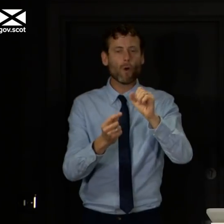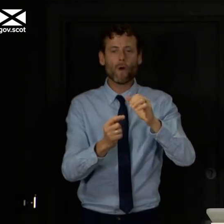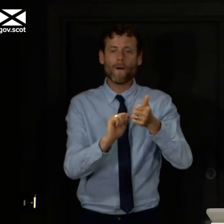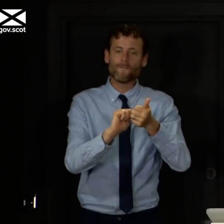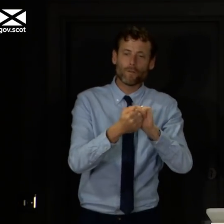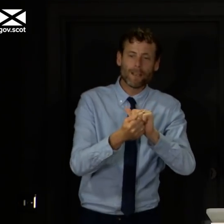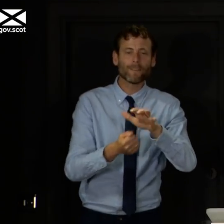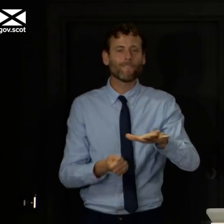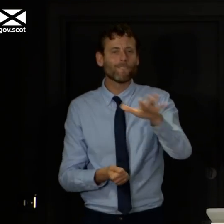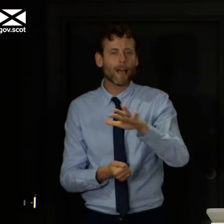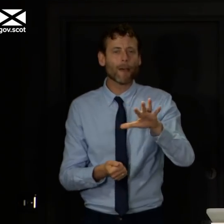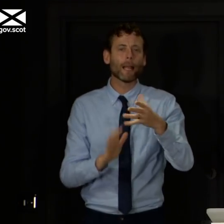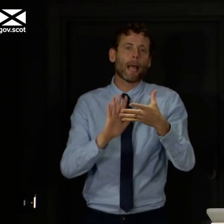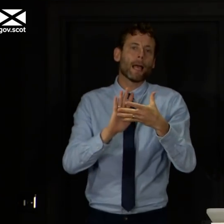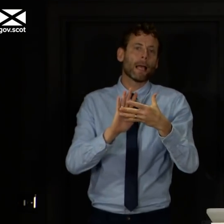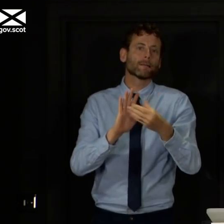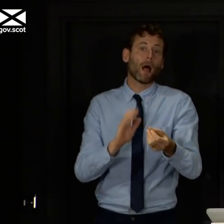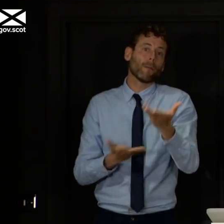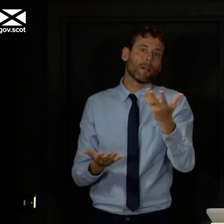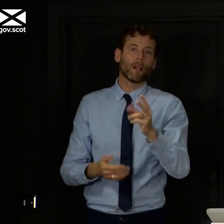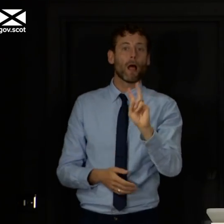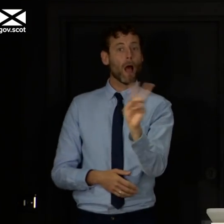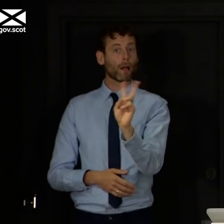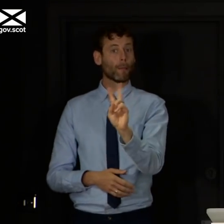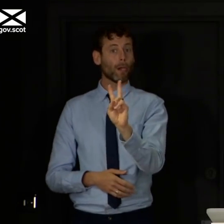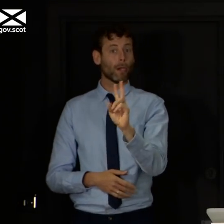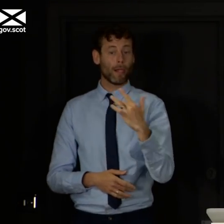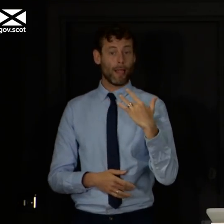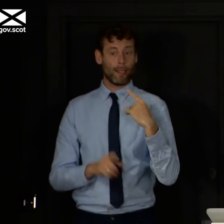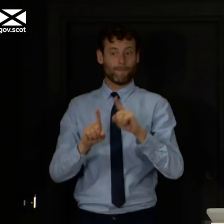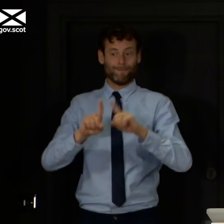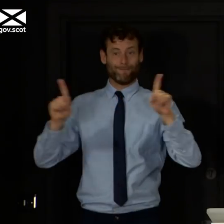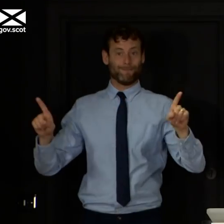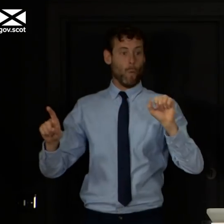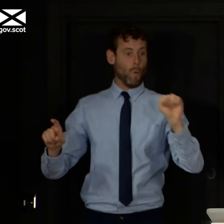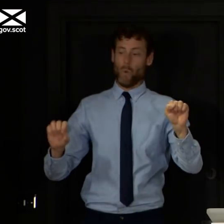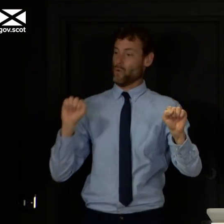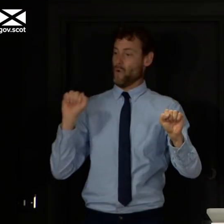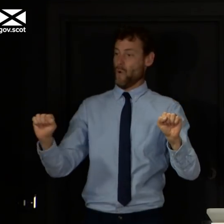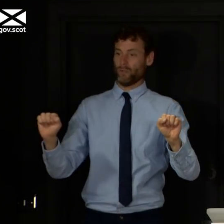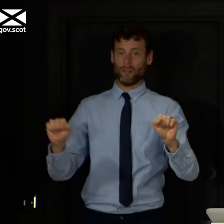for example, who live apart. These are particularly difficult times for people in these circumstances,